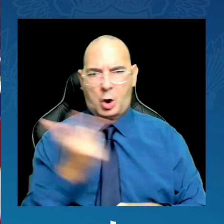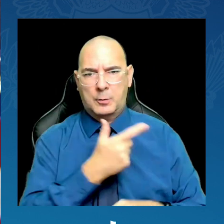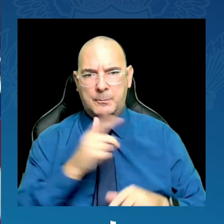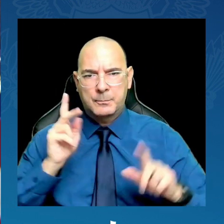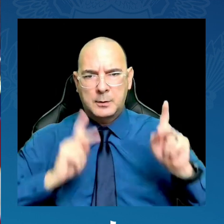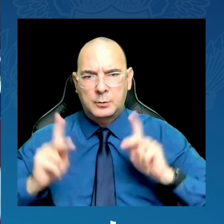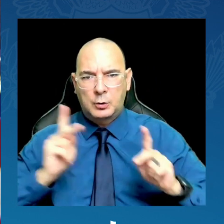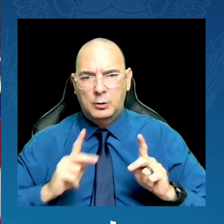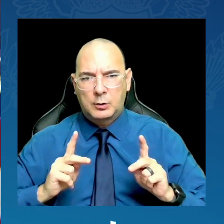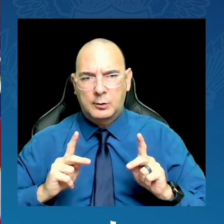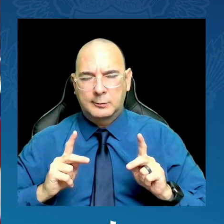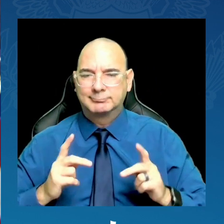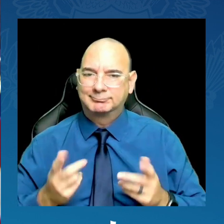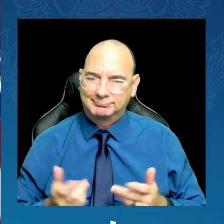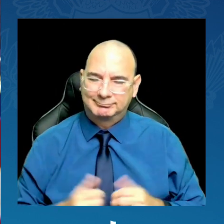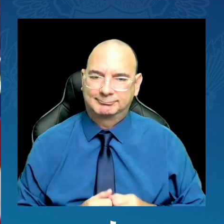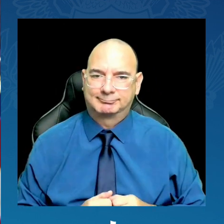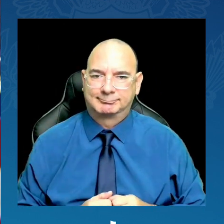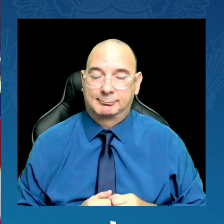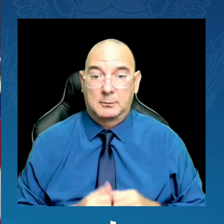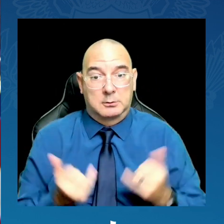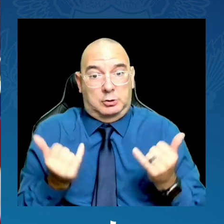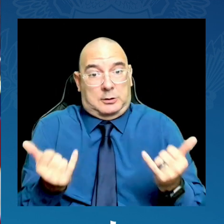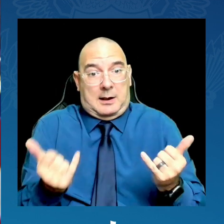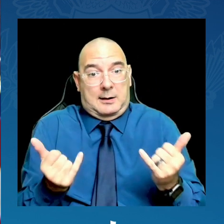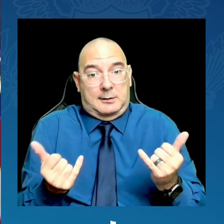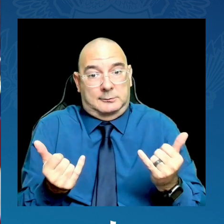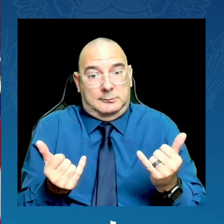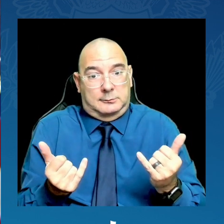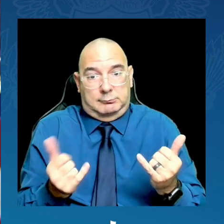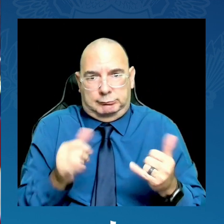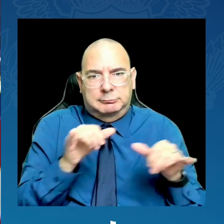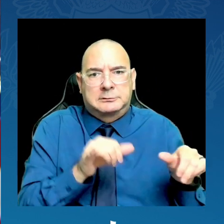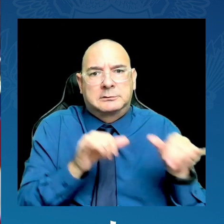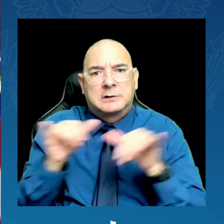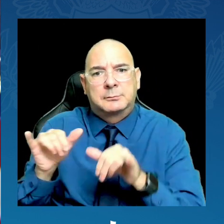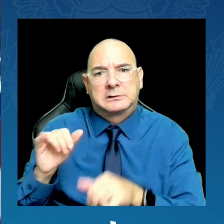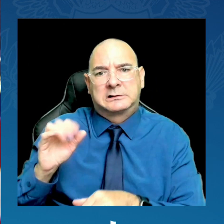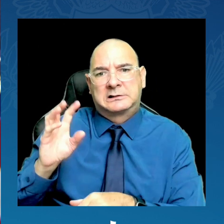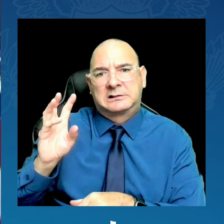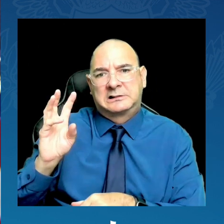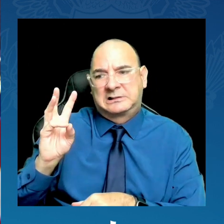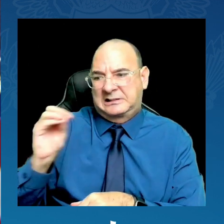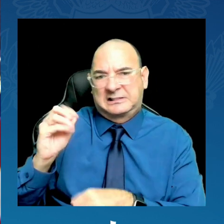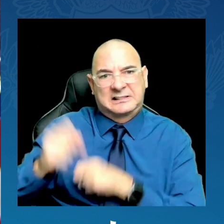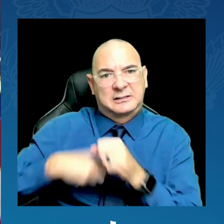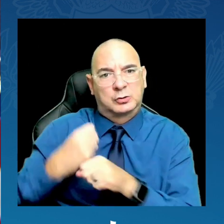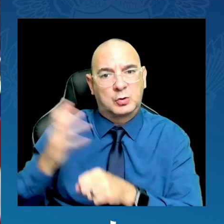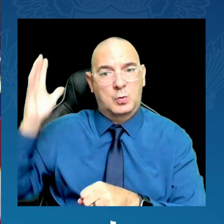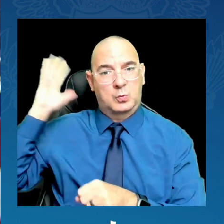Today, as was the case 60 years ago, our nation's leadership in space